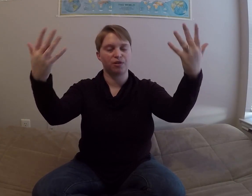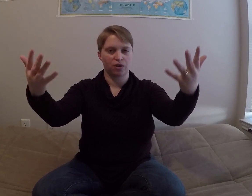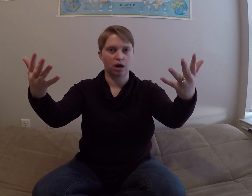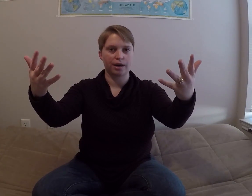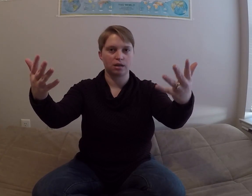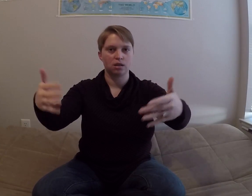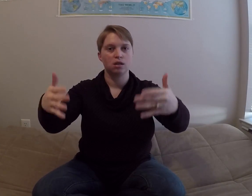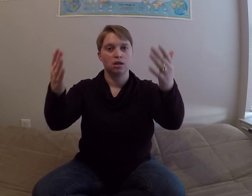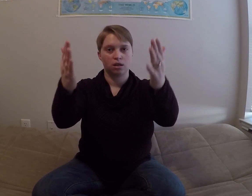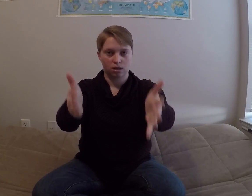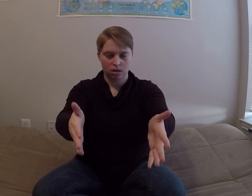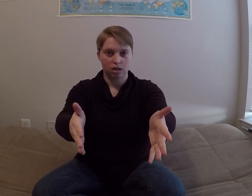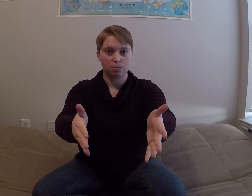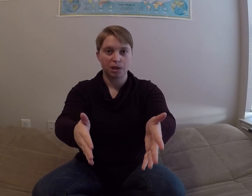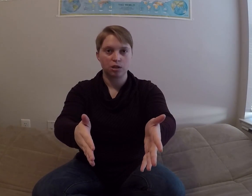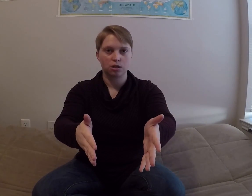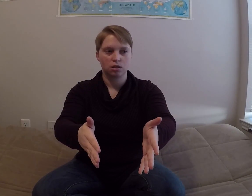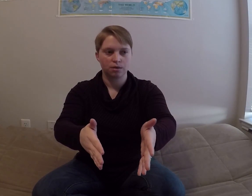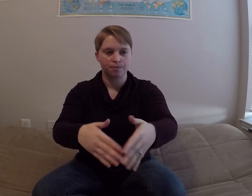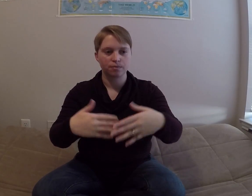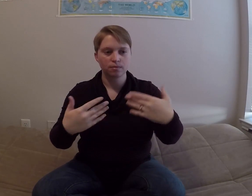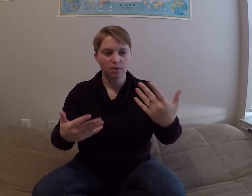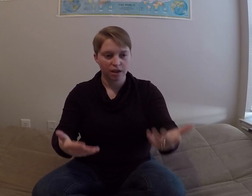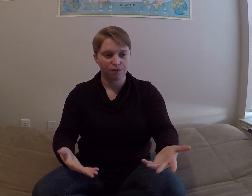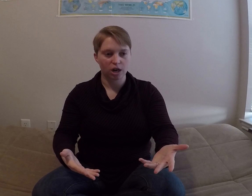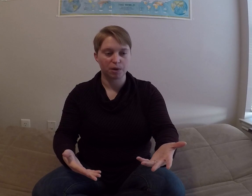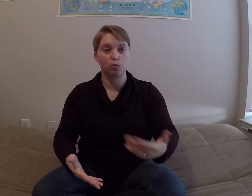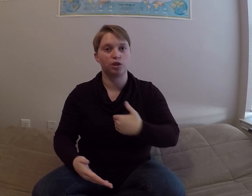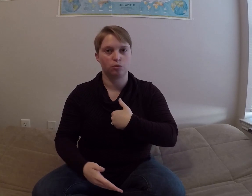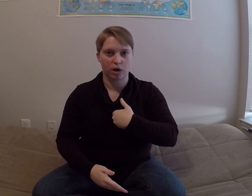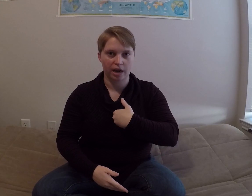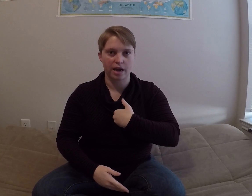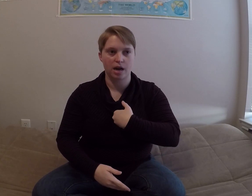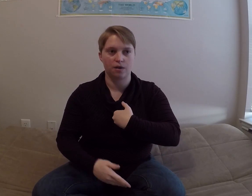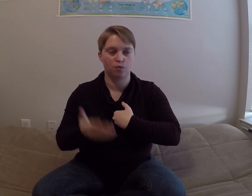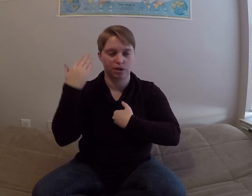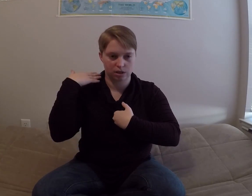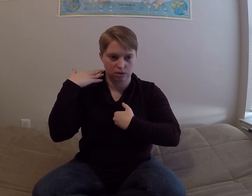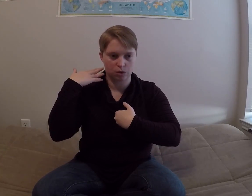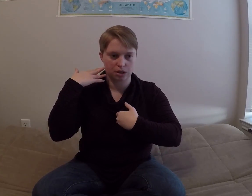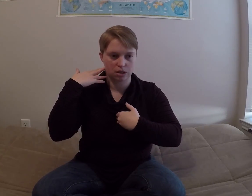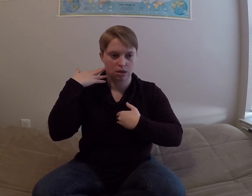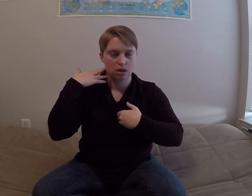and amplify the speaker which is what I have with this one.